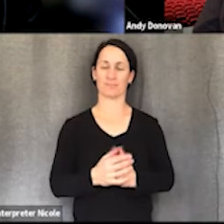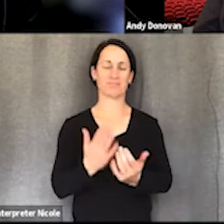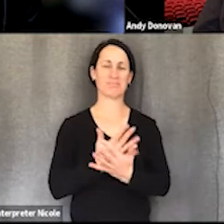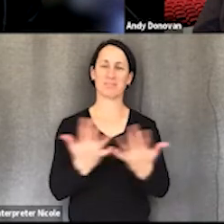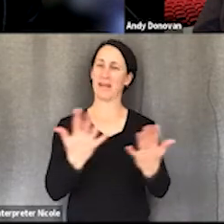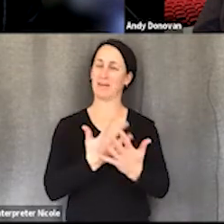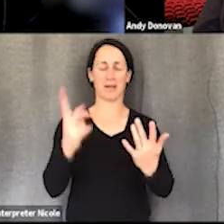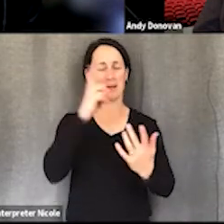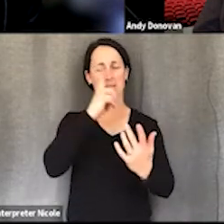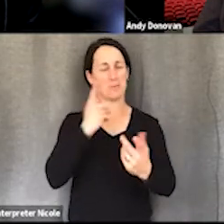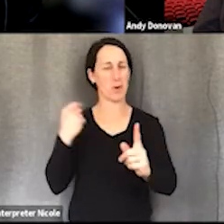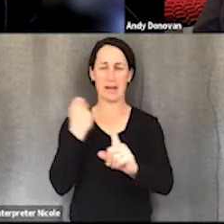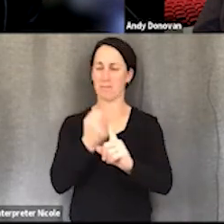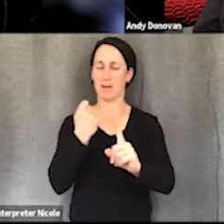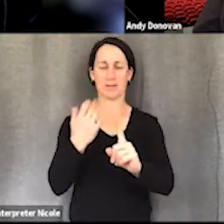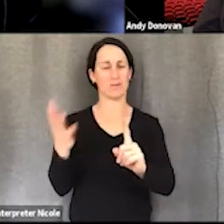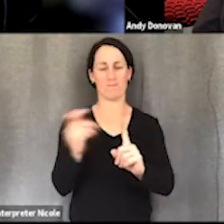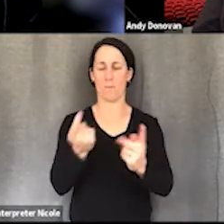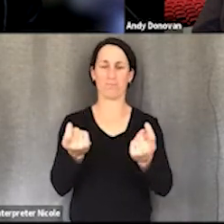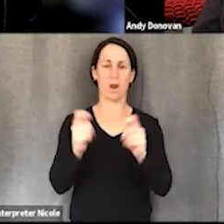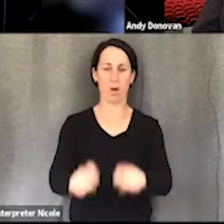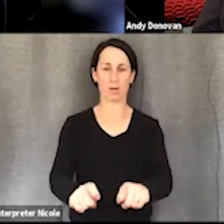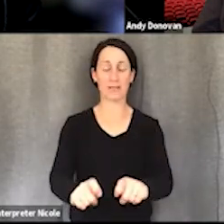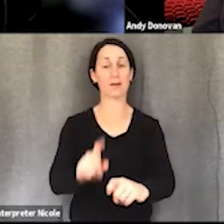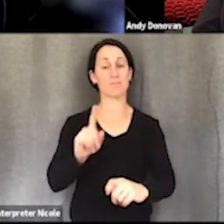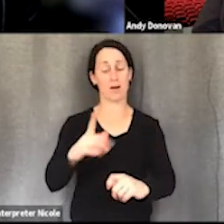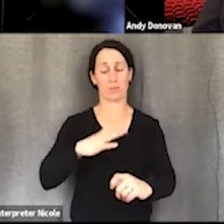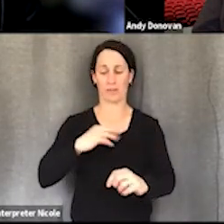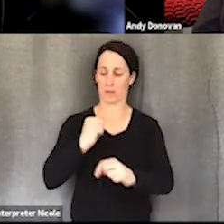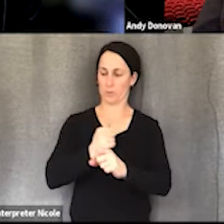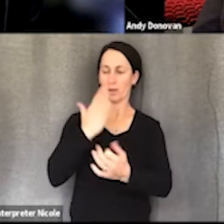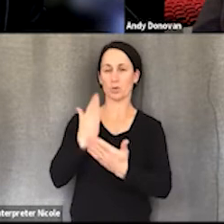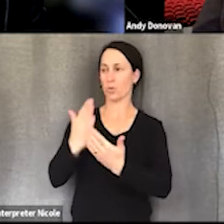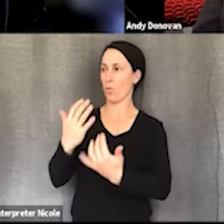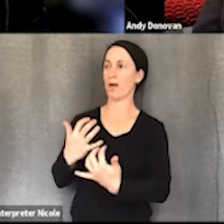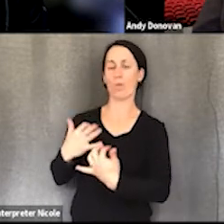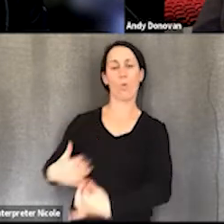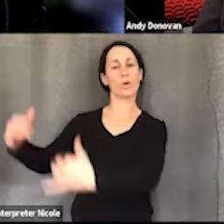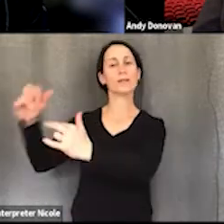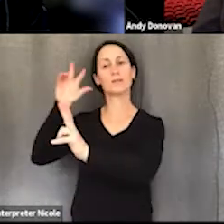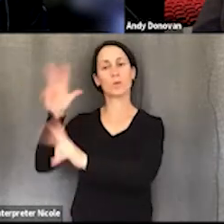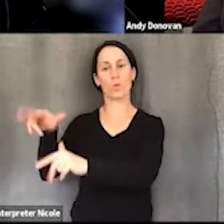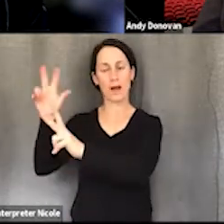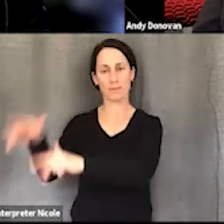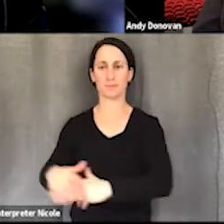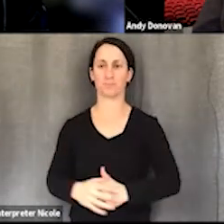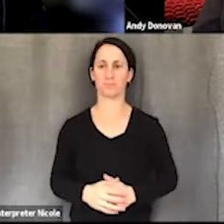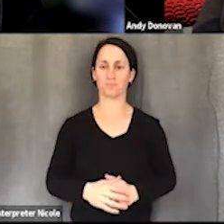I think the customer experience was good from what we have seen. Jerry has said, "Having ticket exchange